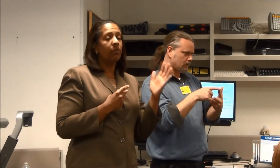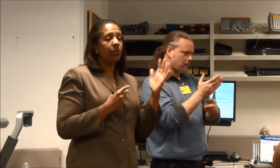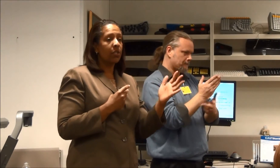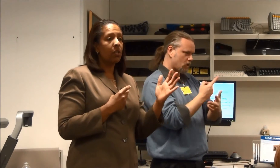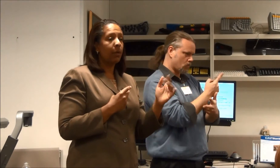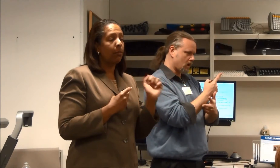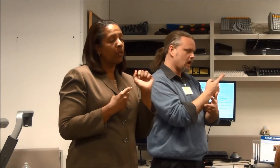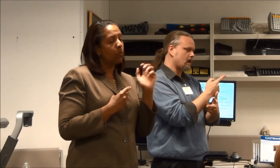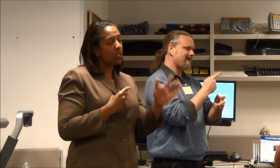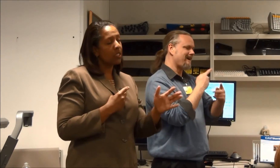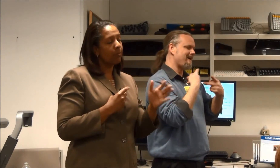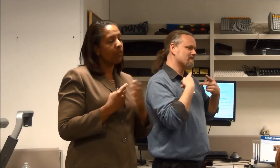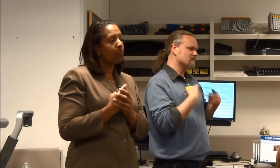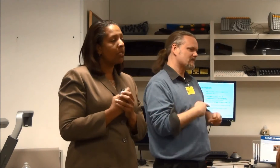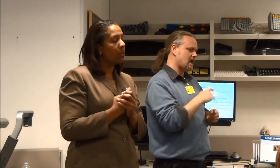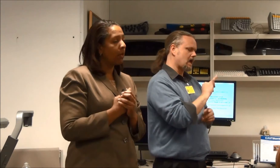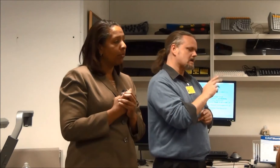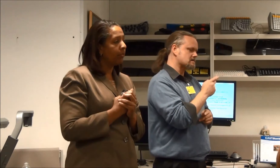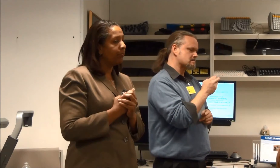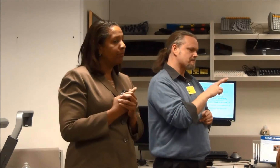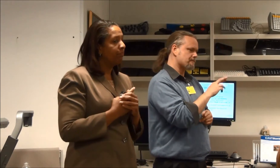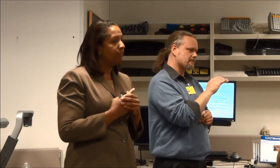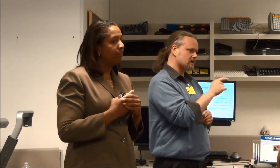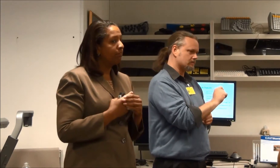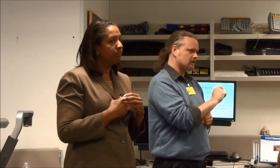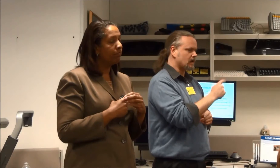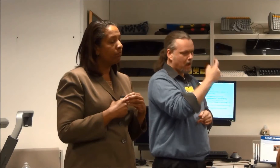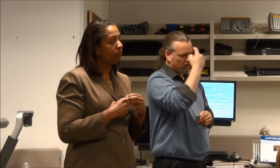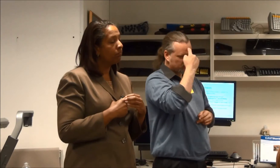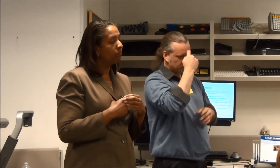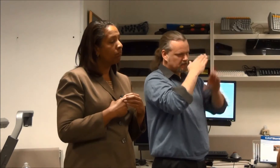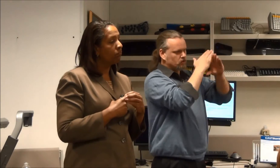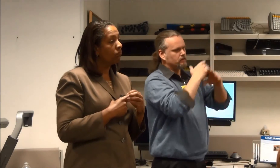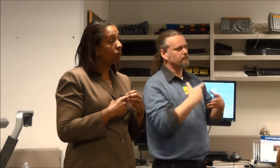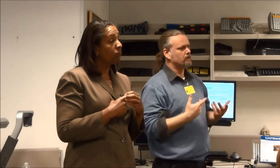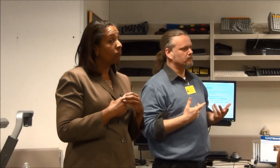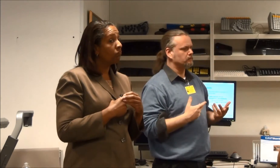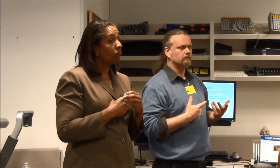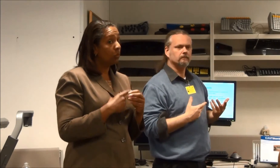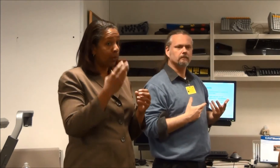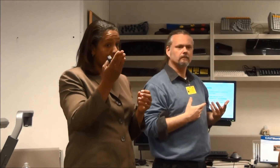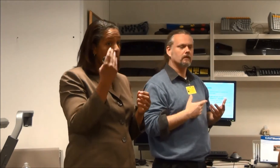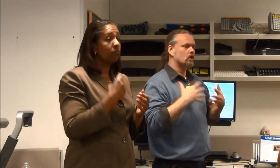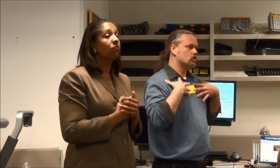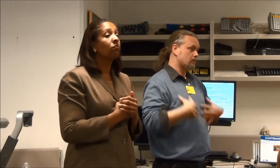So part one, physical impairment. What's an example of a mental impairment? Participant: Depression. Jo Linda Johnson: Depression.